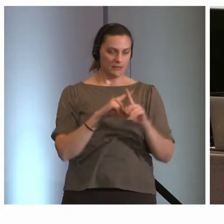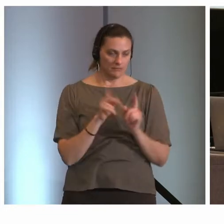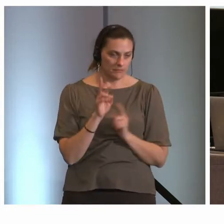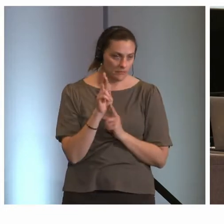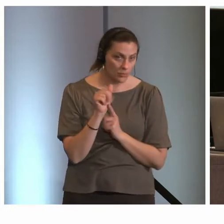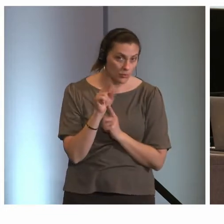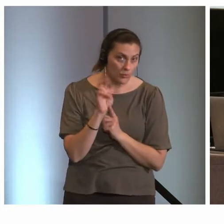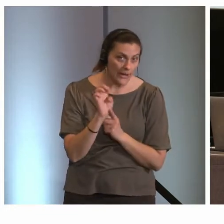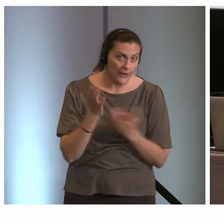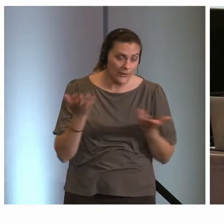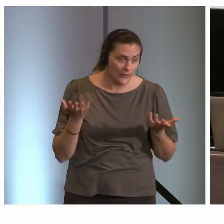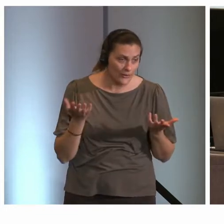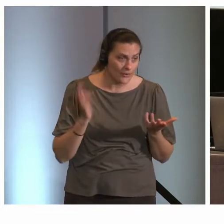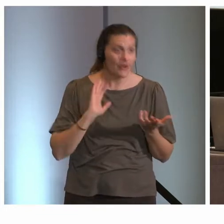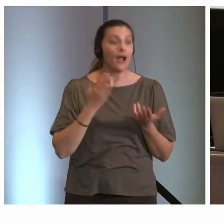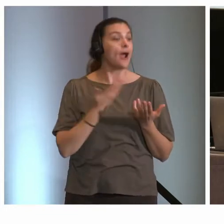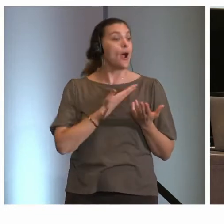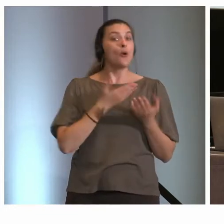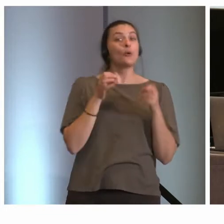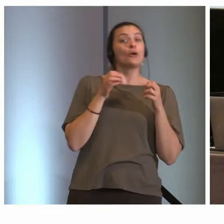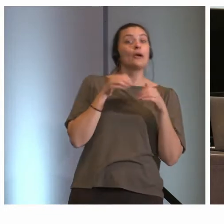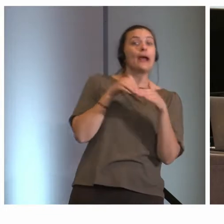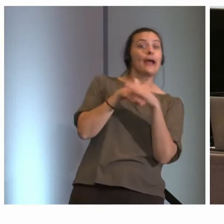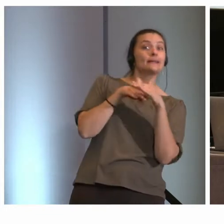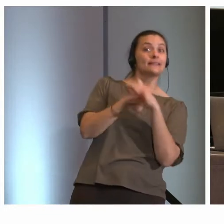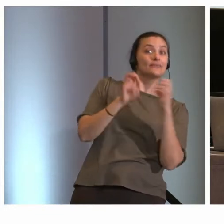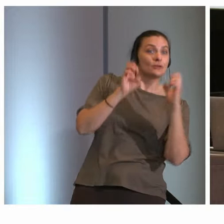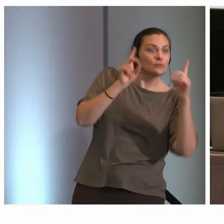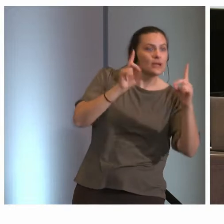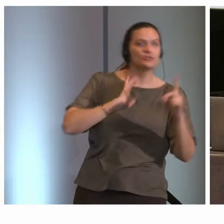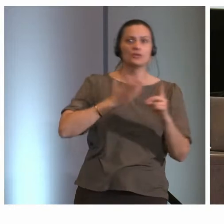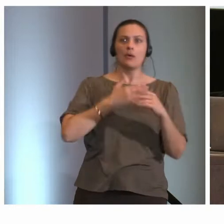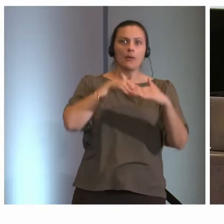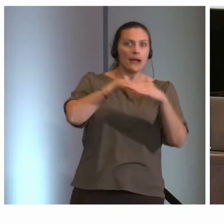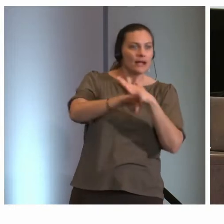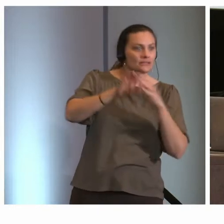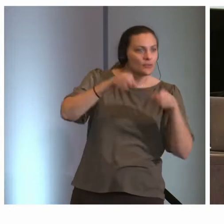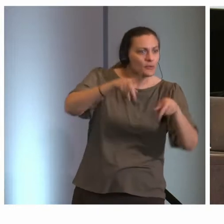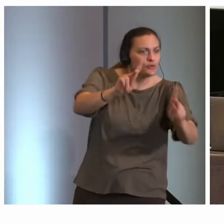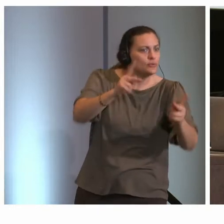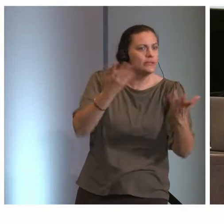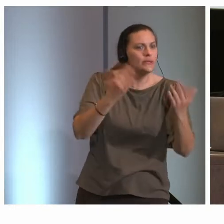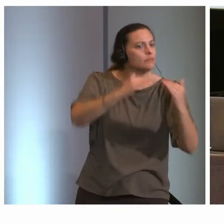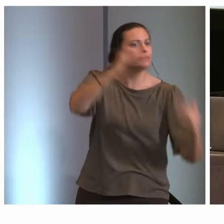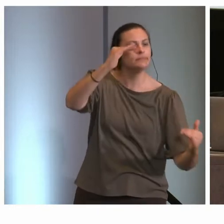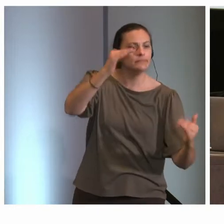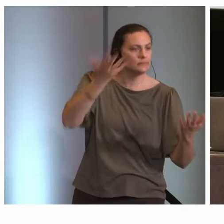actually going to be able to sell a film, but it's very rare that we have that, because, our access to education, our access